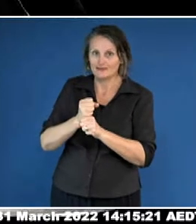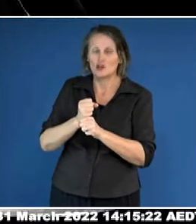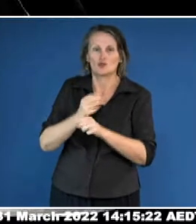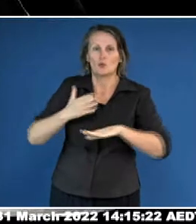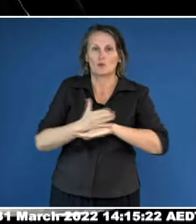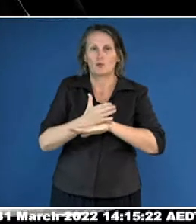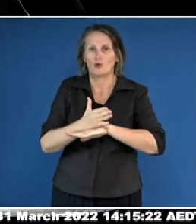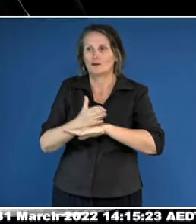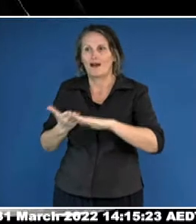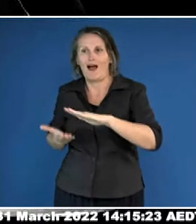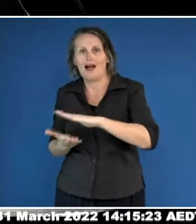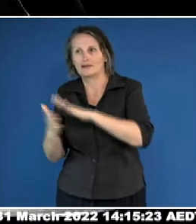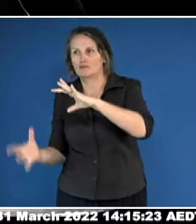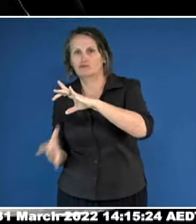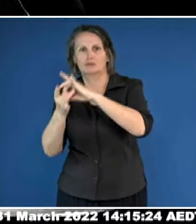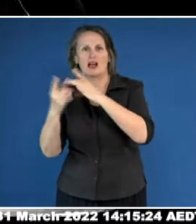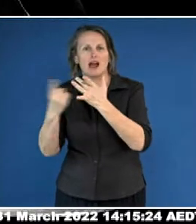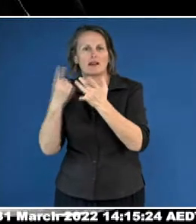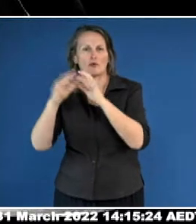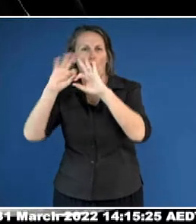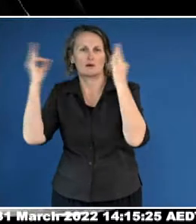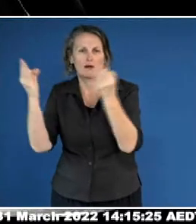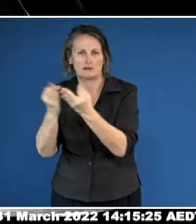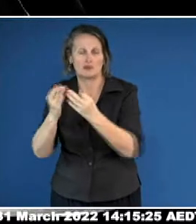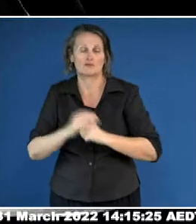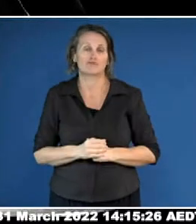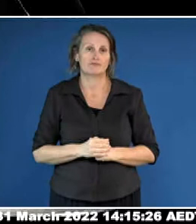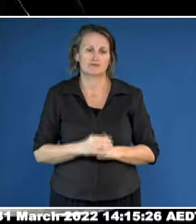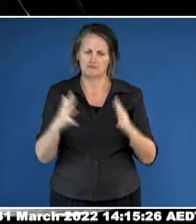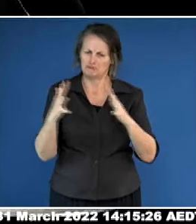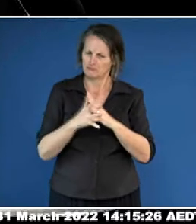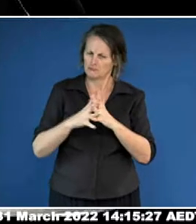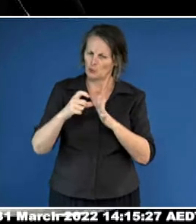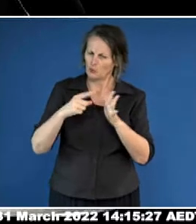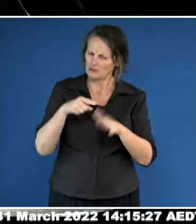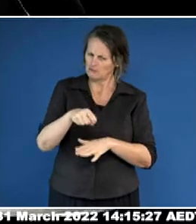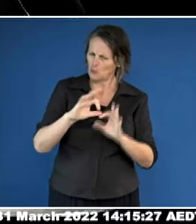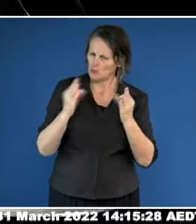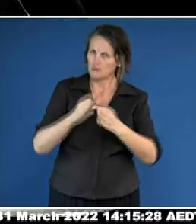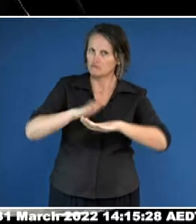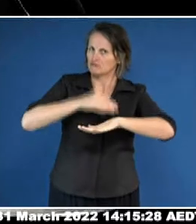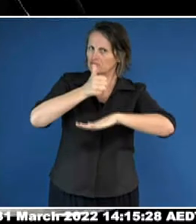One of the reasons that our organisation came to be was because, back in those times,